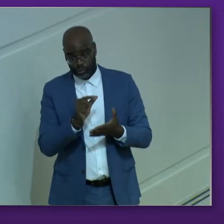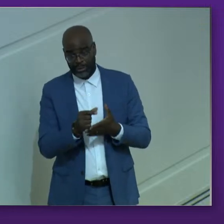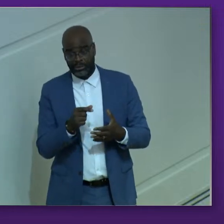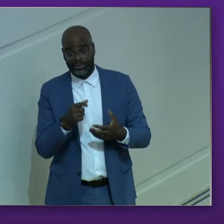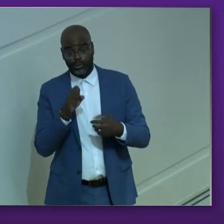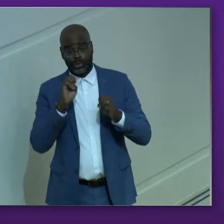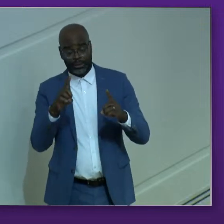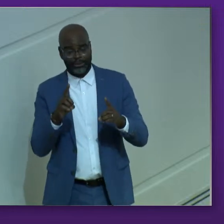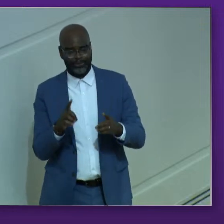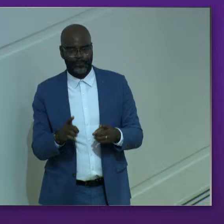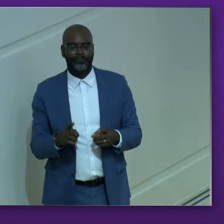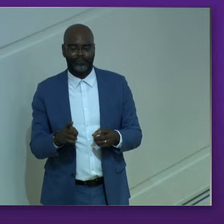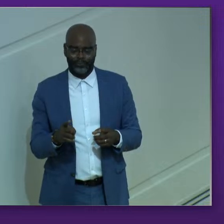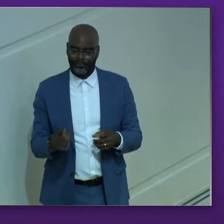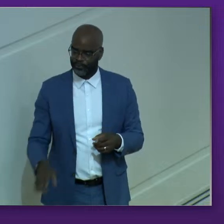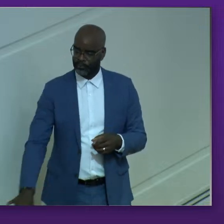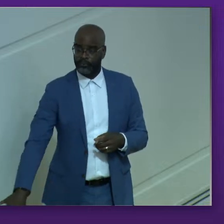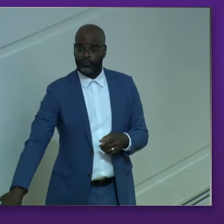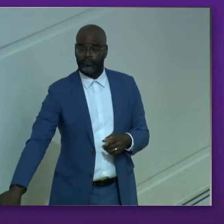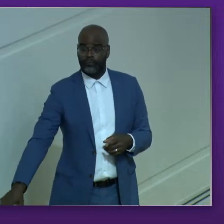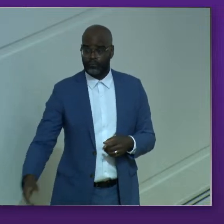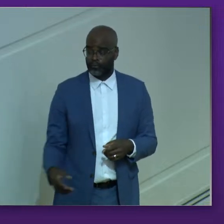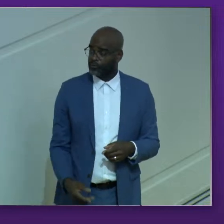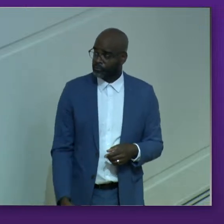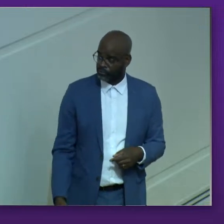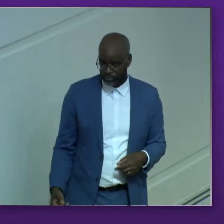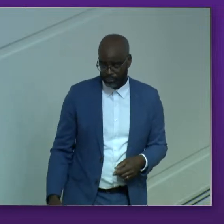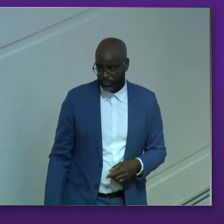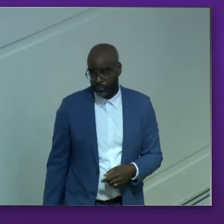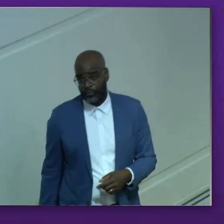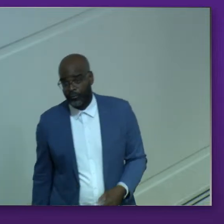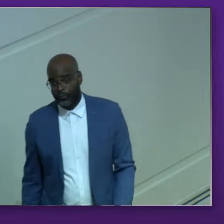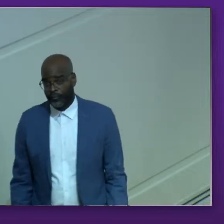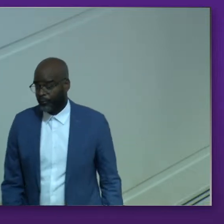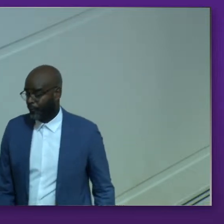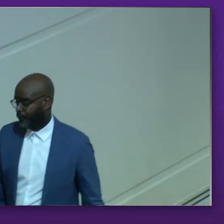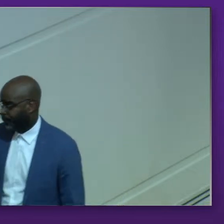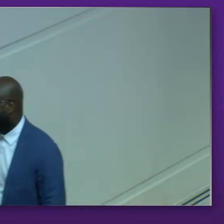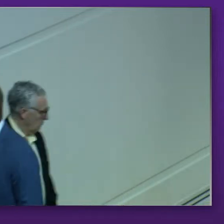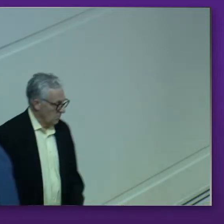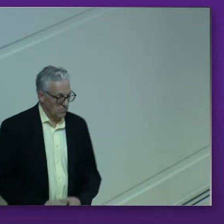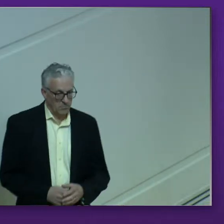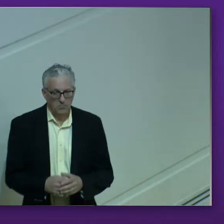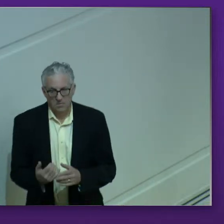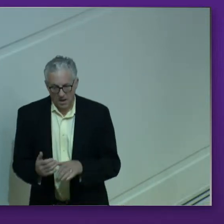COMPLETION. THIS SET THE STAGE AND THEY ILLUSTRATE THE IMPORTANCE OF ENSURING ALL